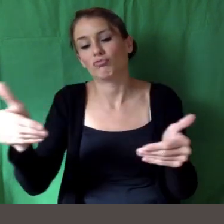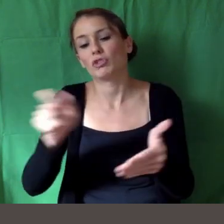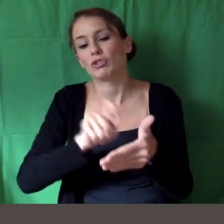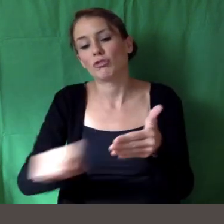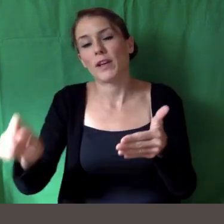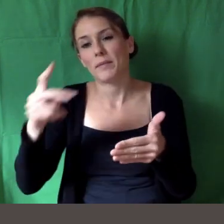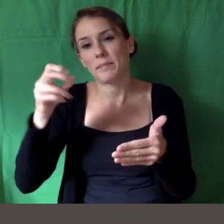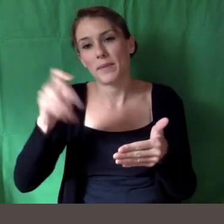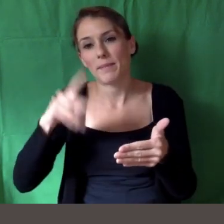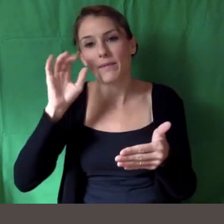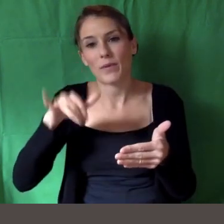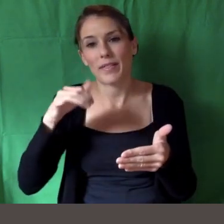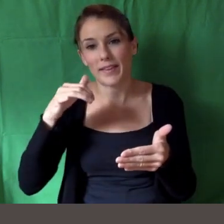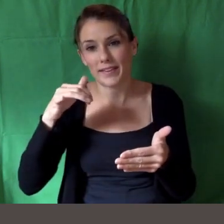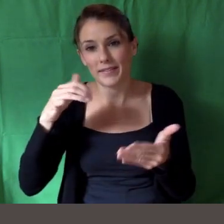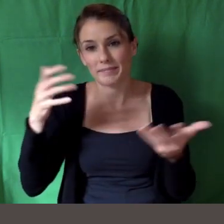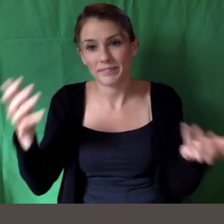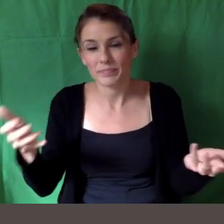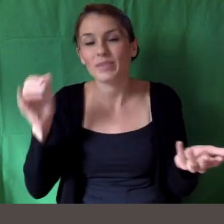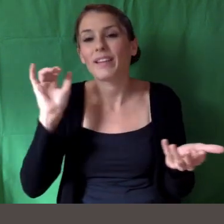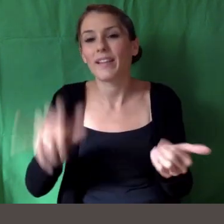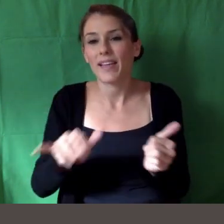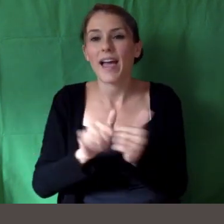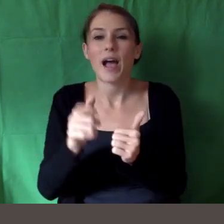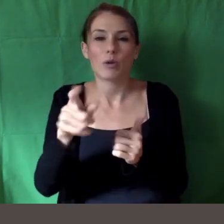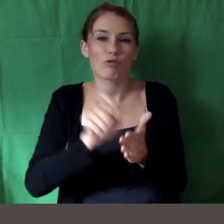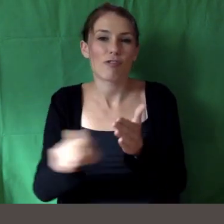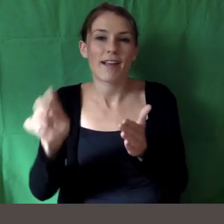So, so that's, that's how you get to write a PEP.